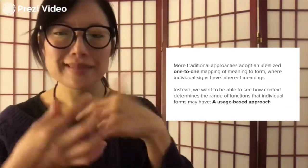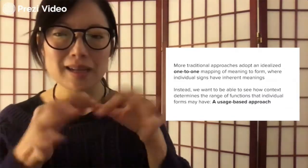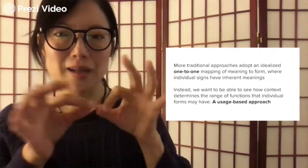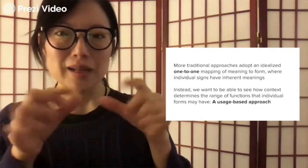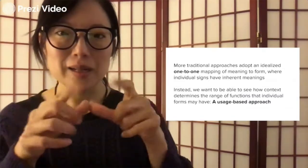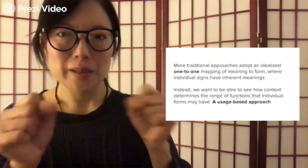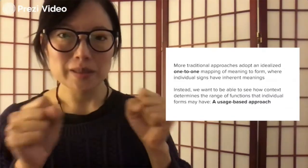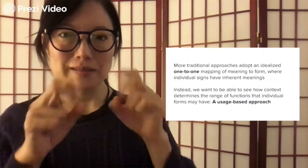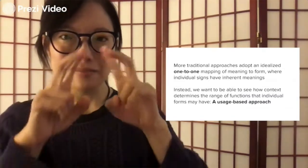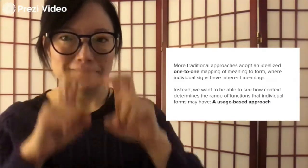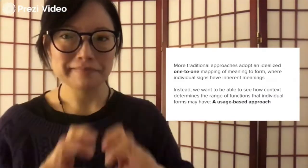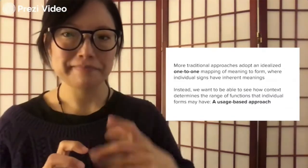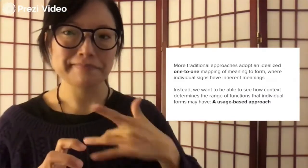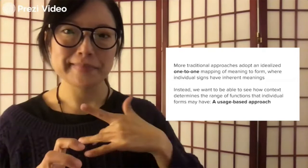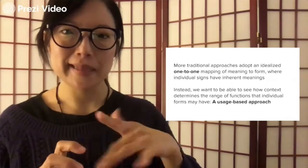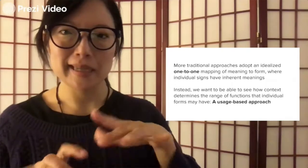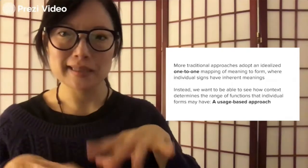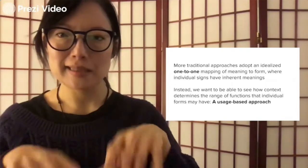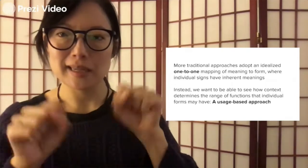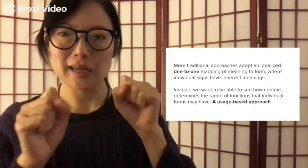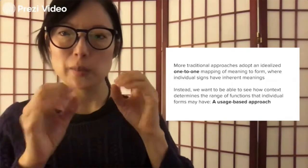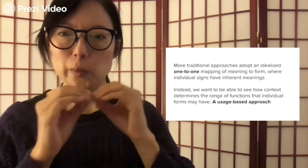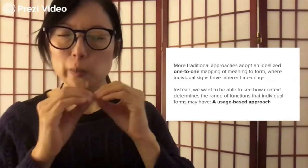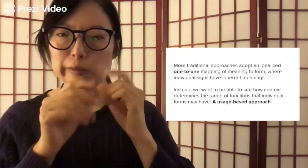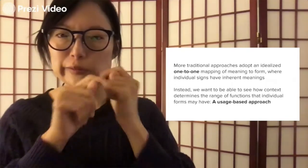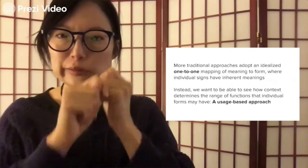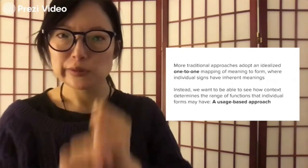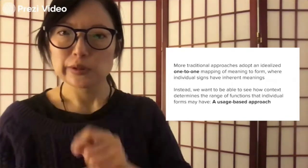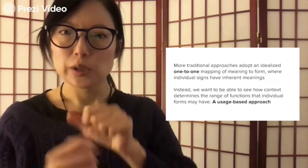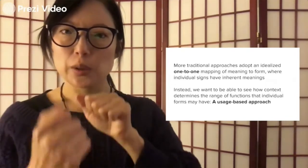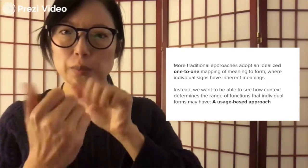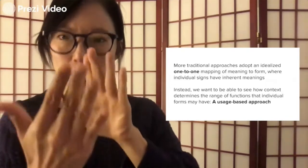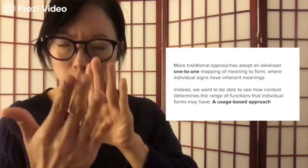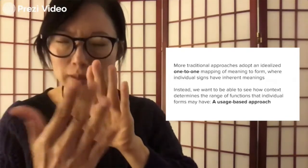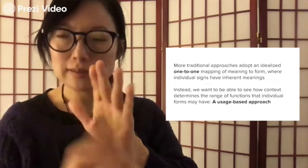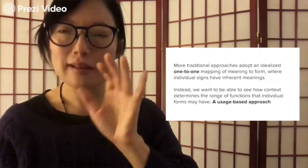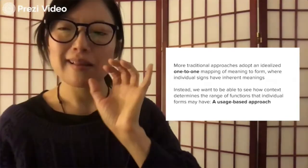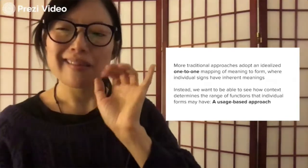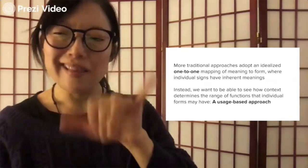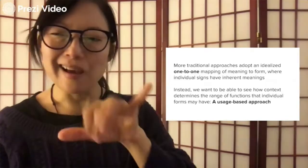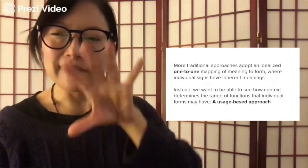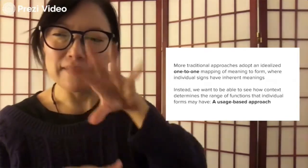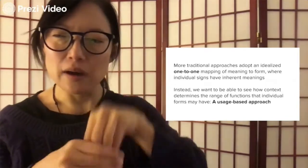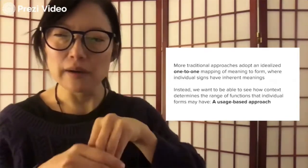what-signs is that sign language linguist analysis tends to take